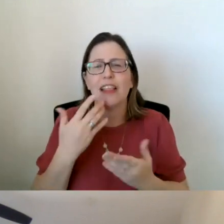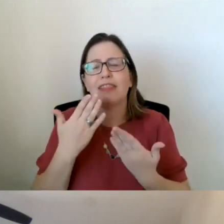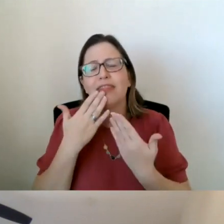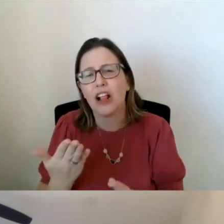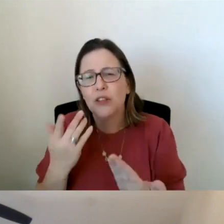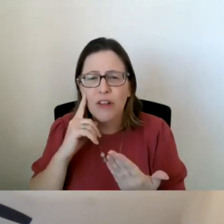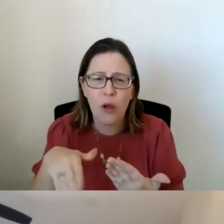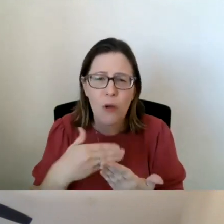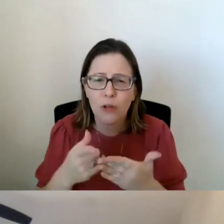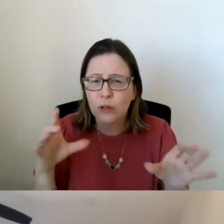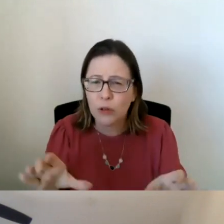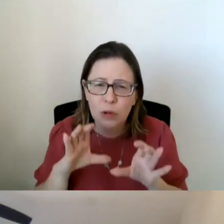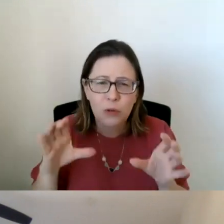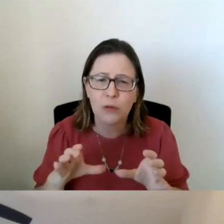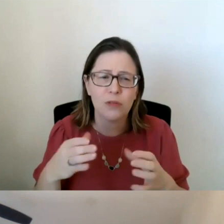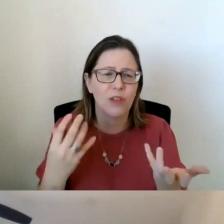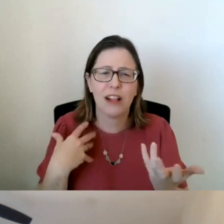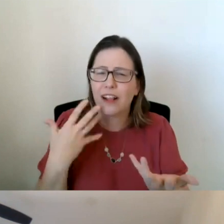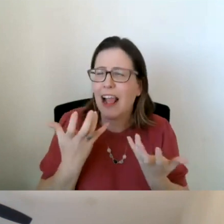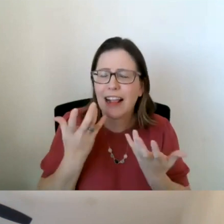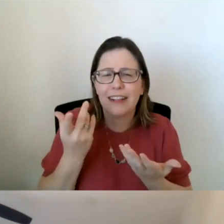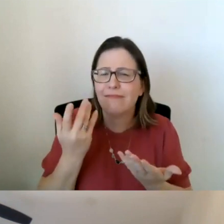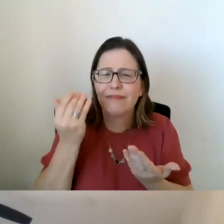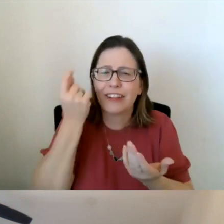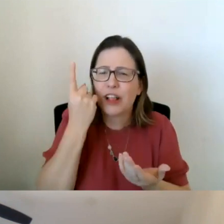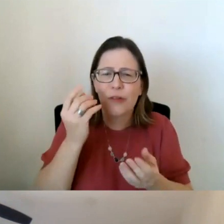just have a conversation. Thank them for everything that they do